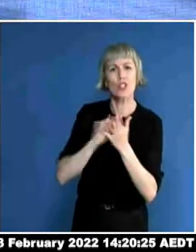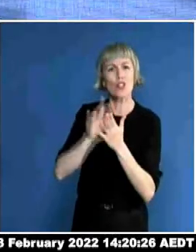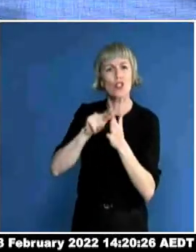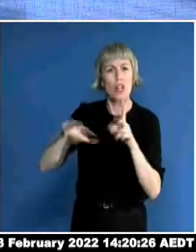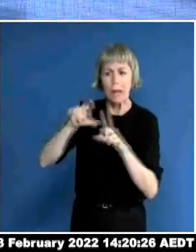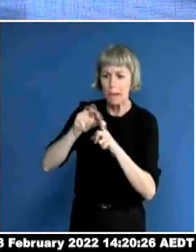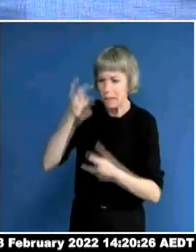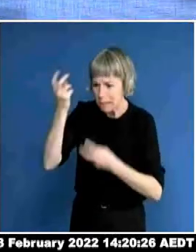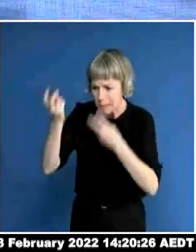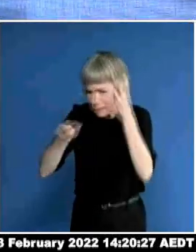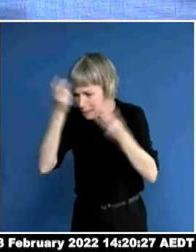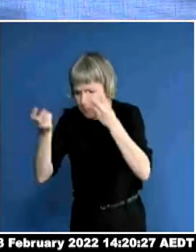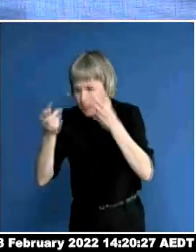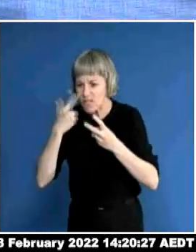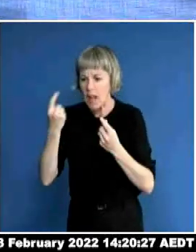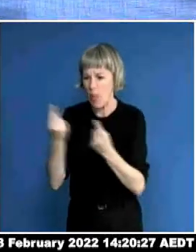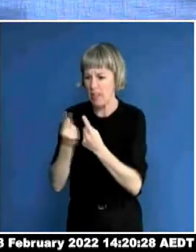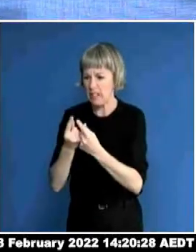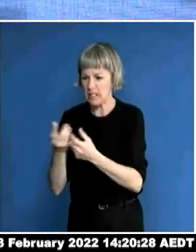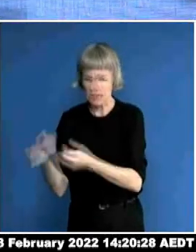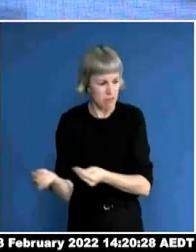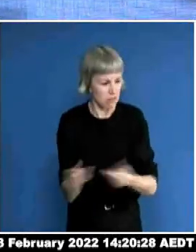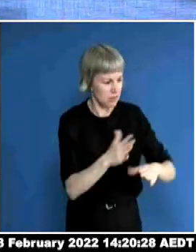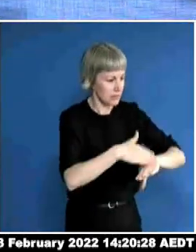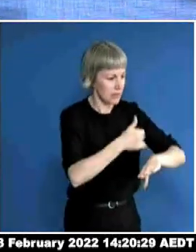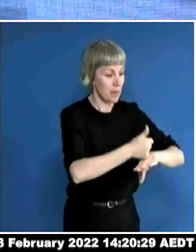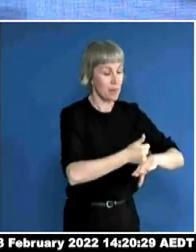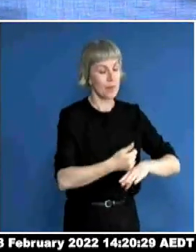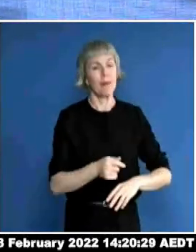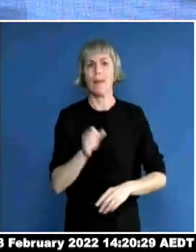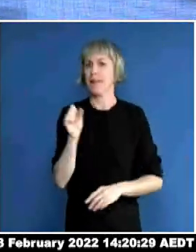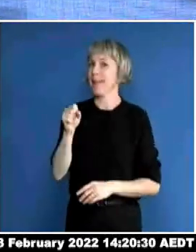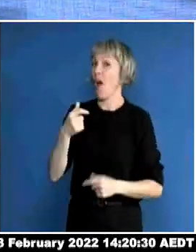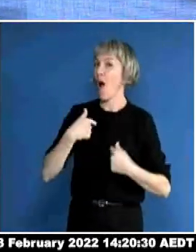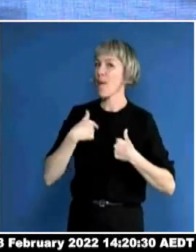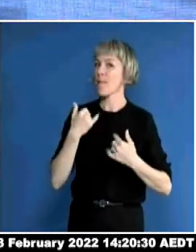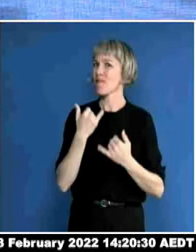I can be very creative and you have got to be resourceful with what you have, and